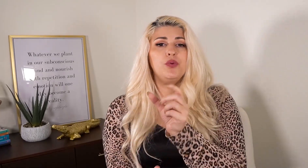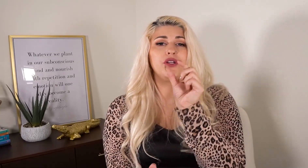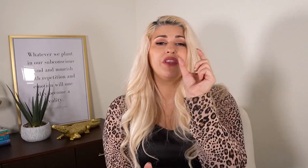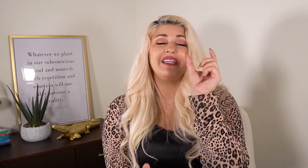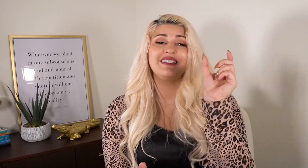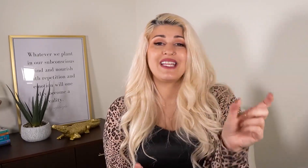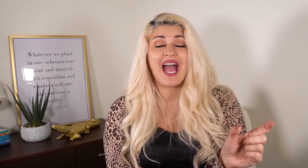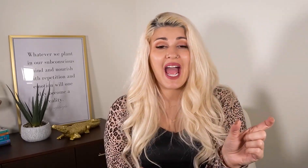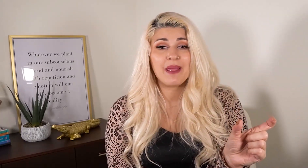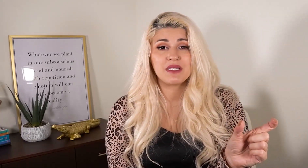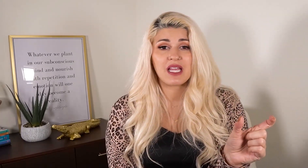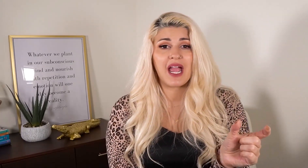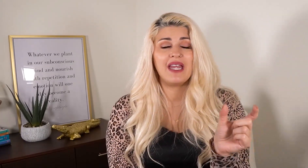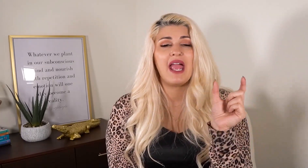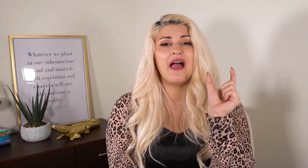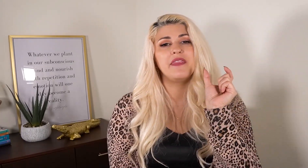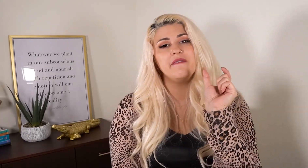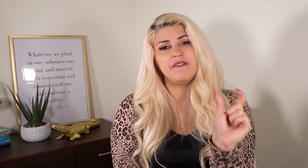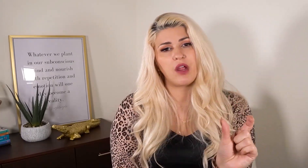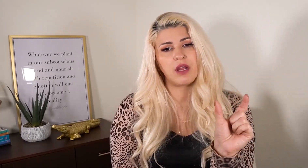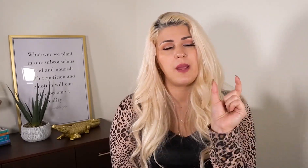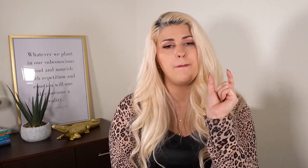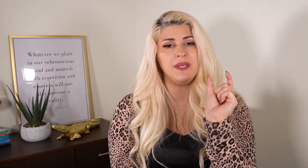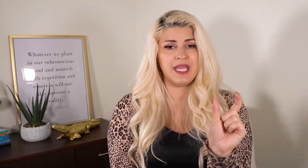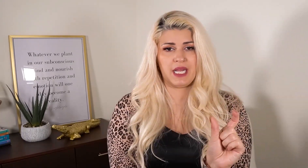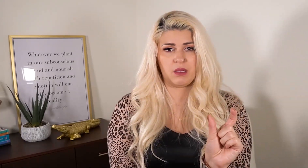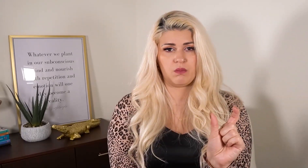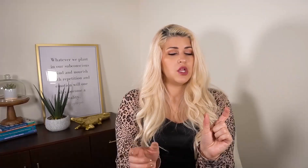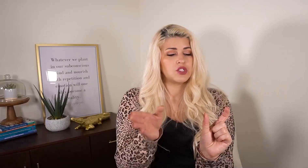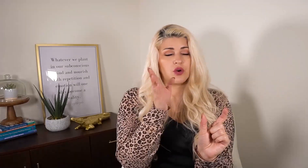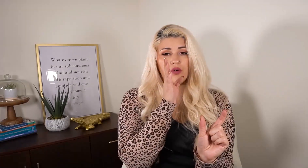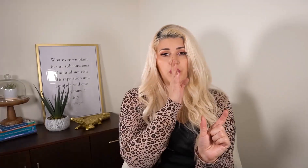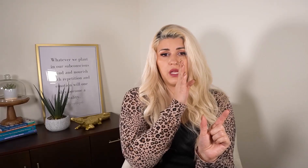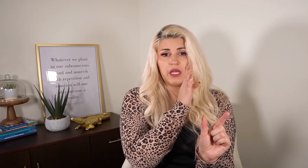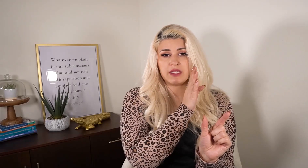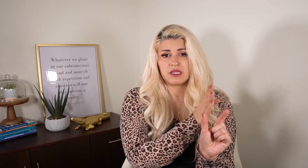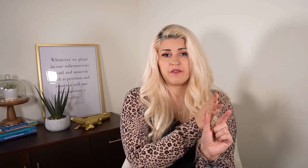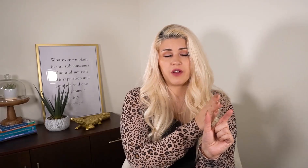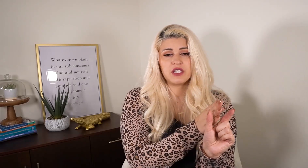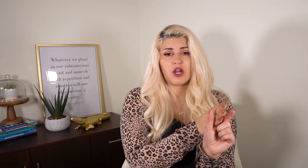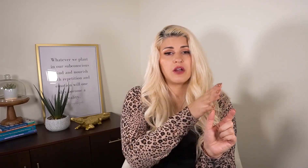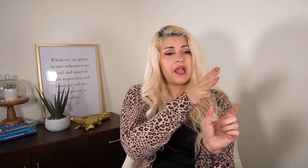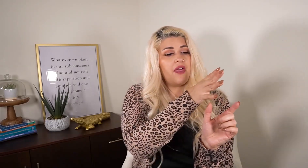you put the time sign at the very beginning. So it's at the very start